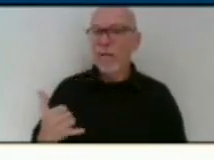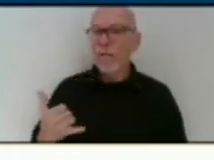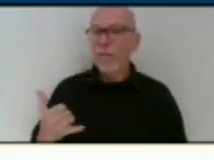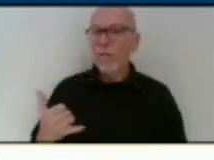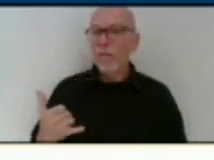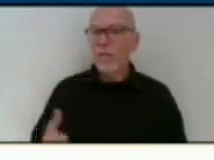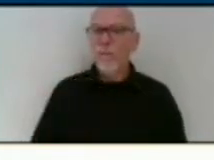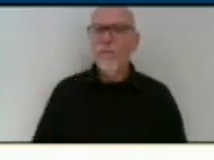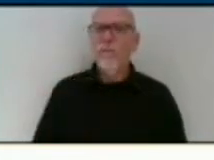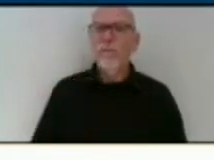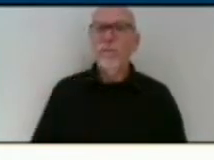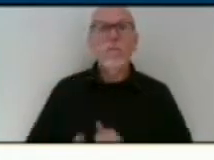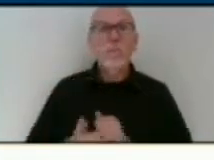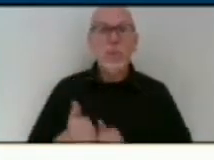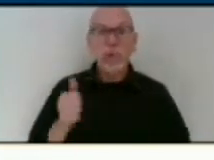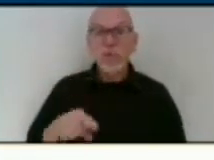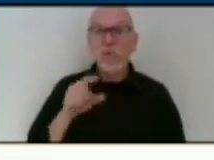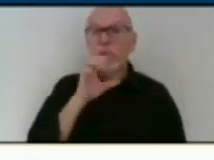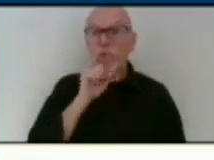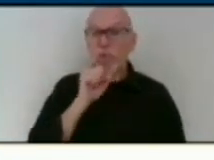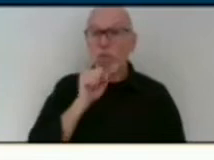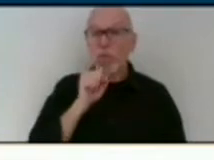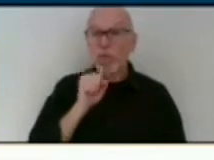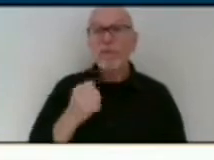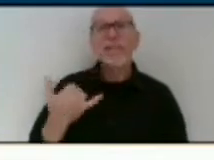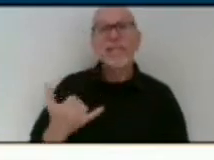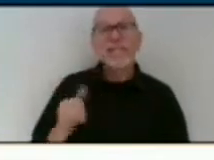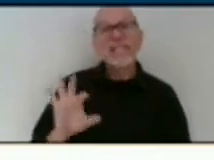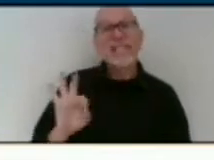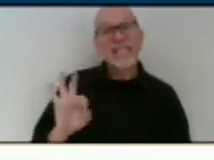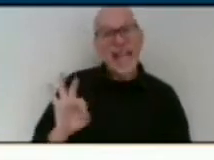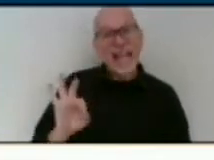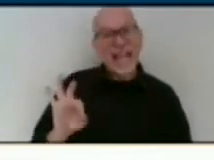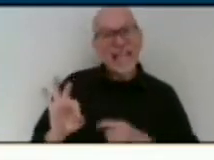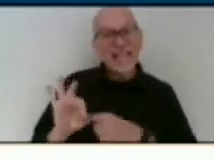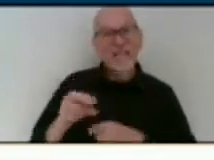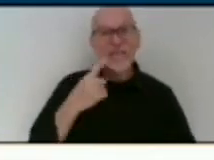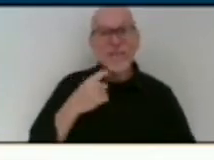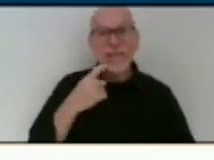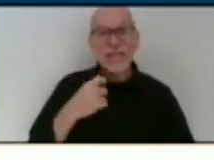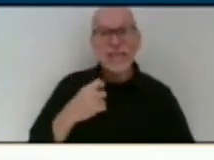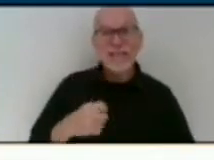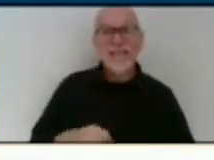Most are orange, and nine are now red. You remember last week I was talking about three.